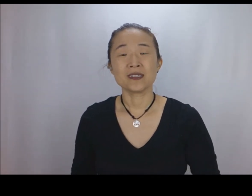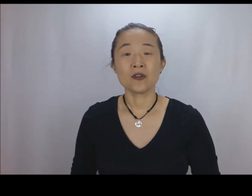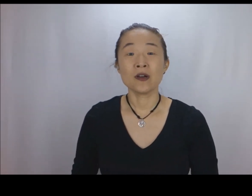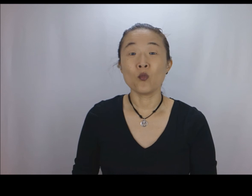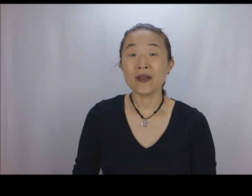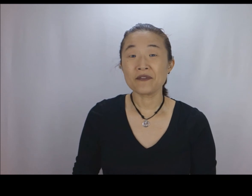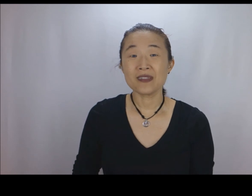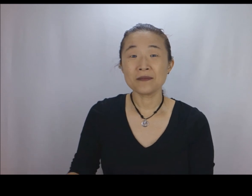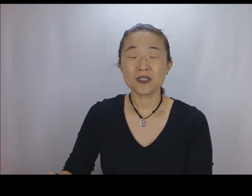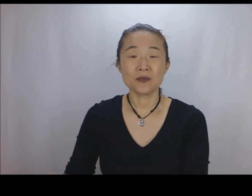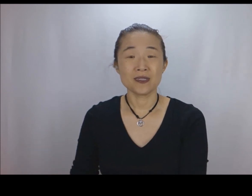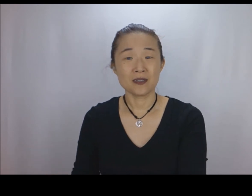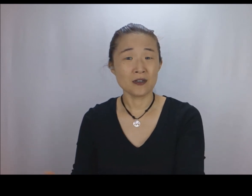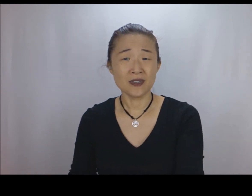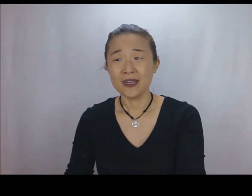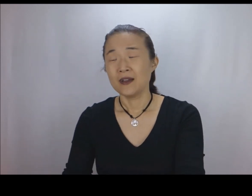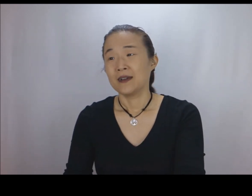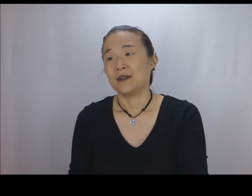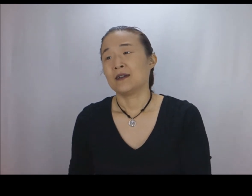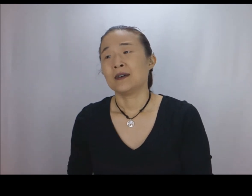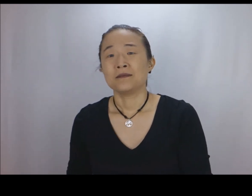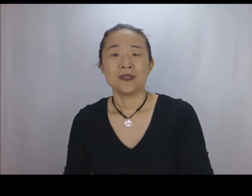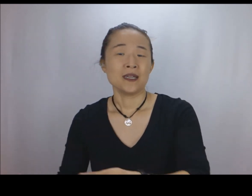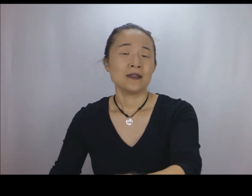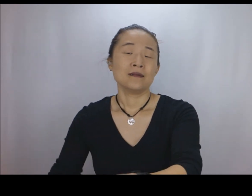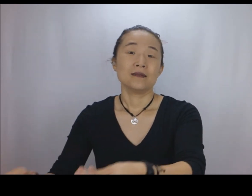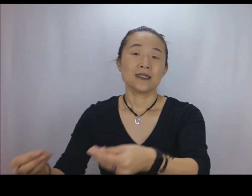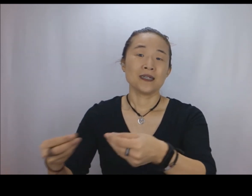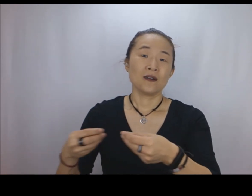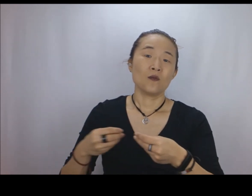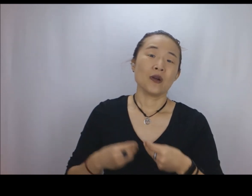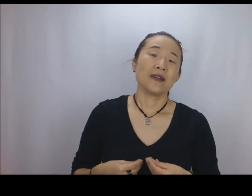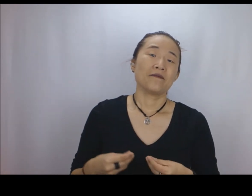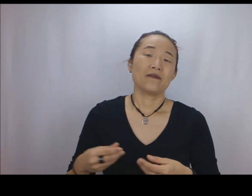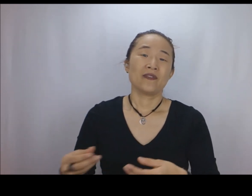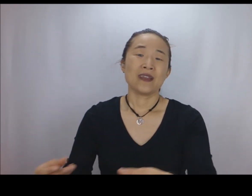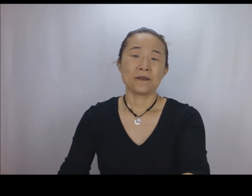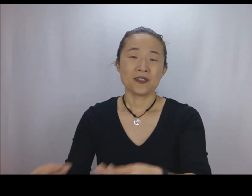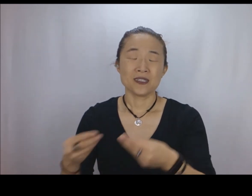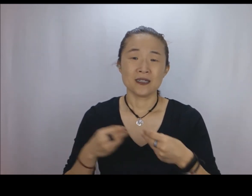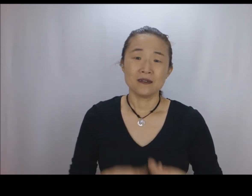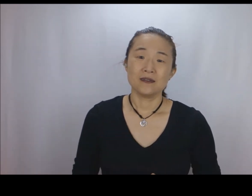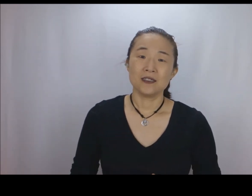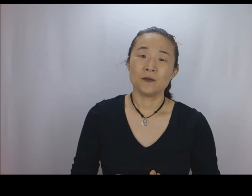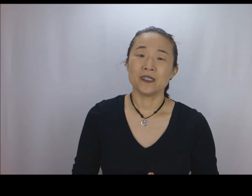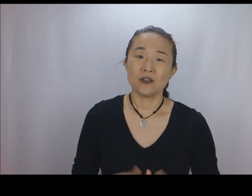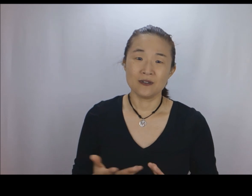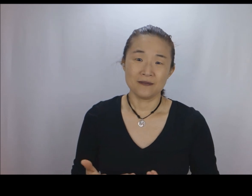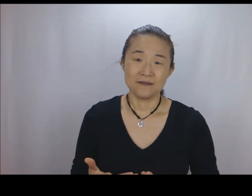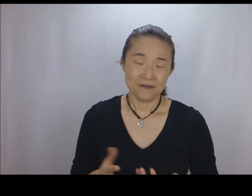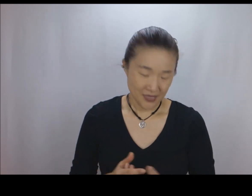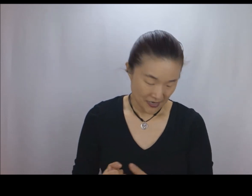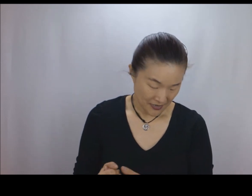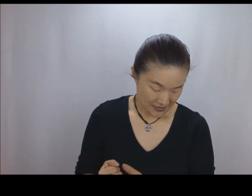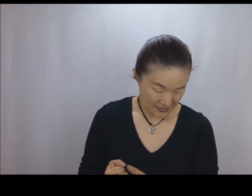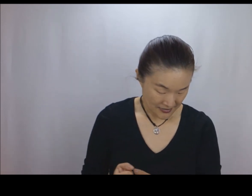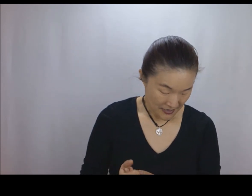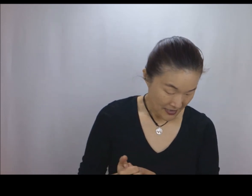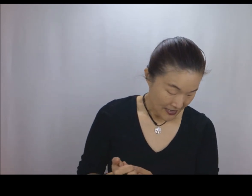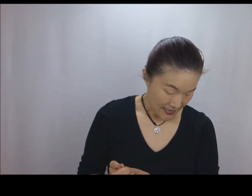if it's going away from them to return, then sign it away from that person to return.